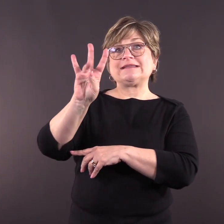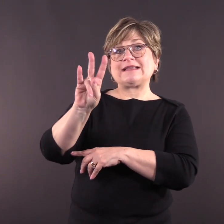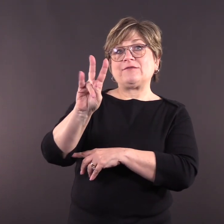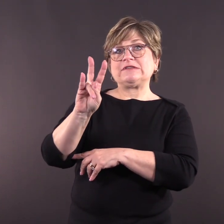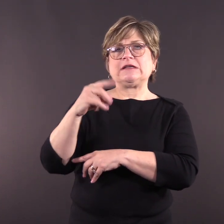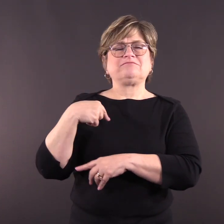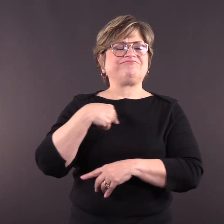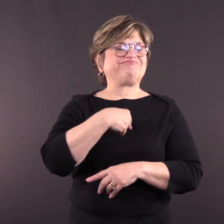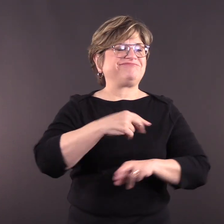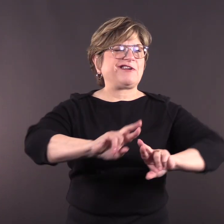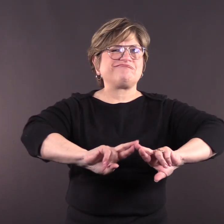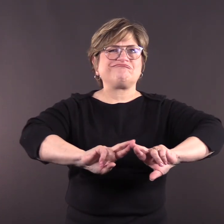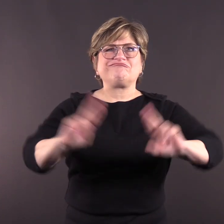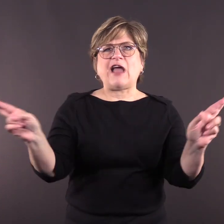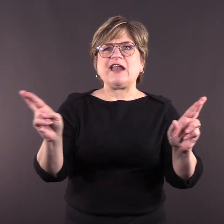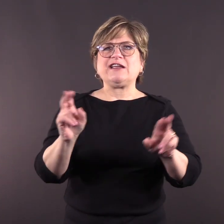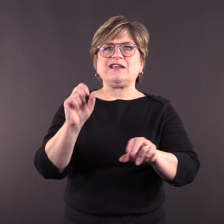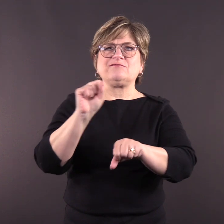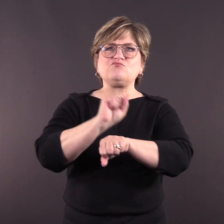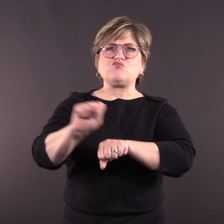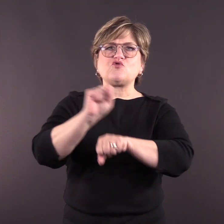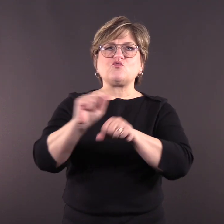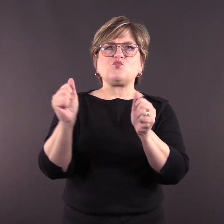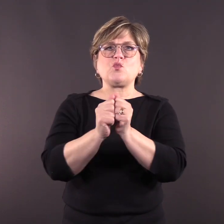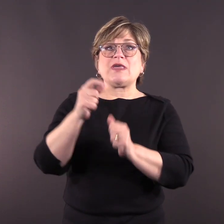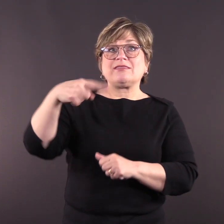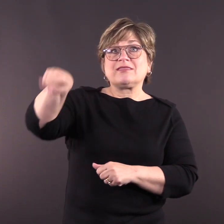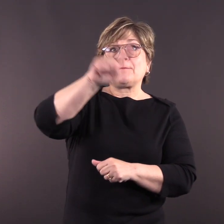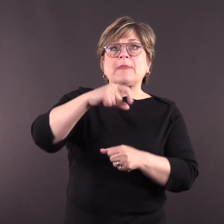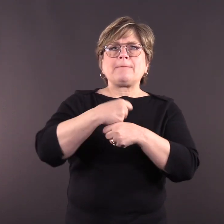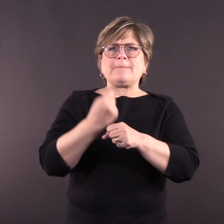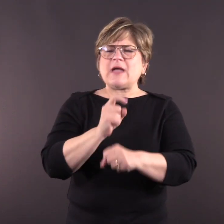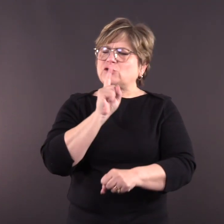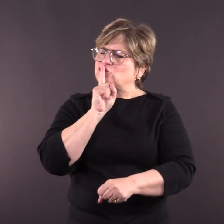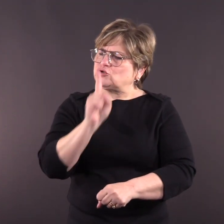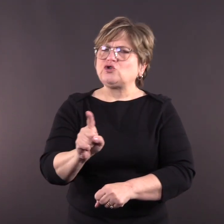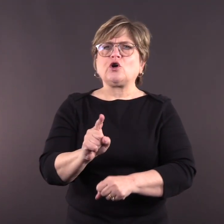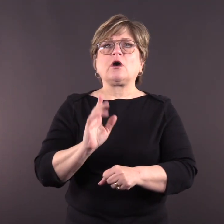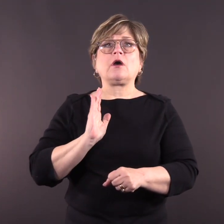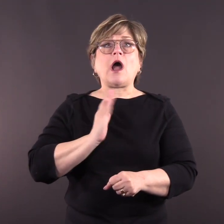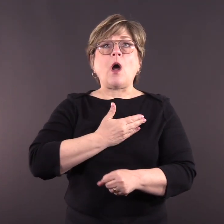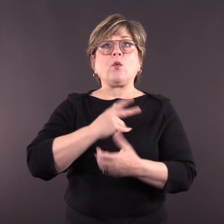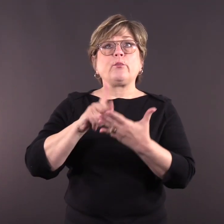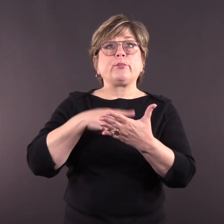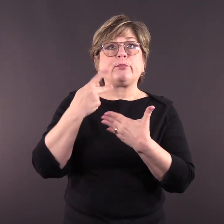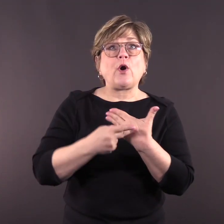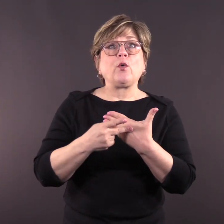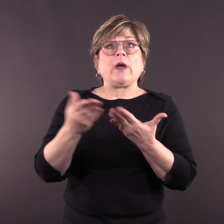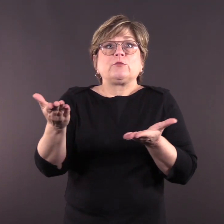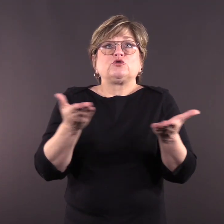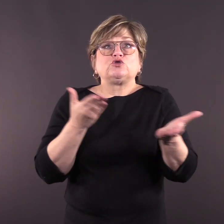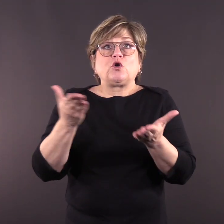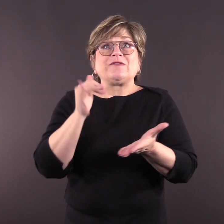We are ready to work with them to make sure programs and services that help